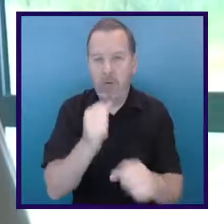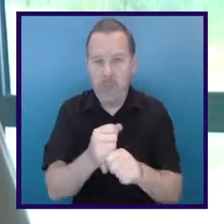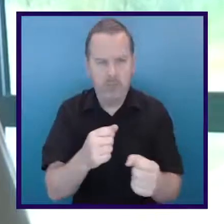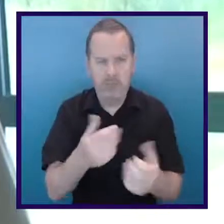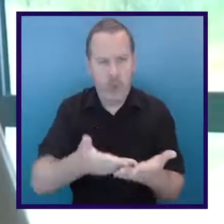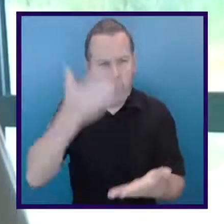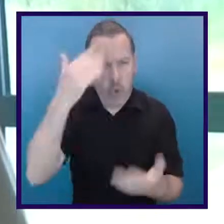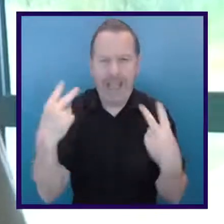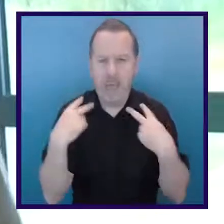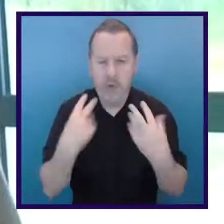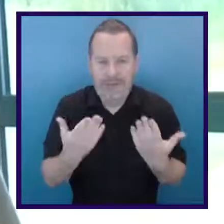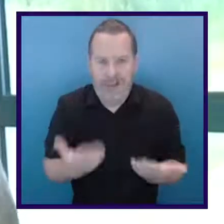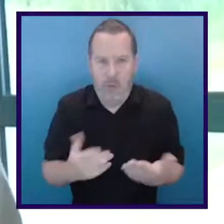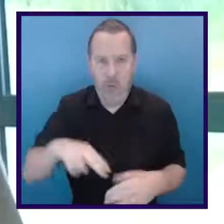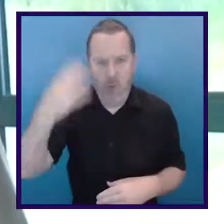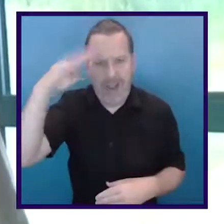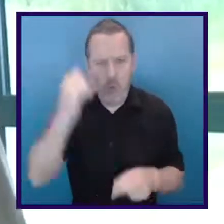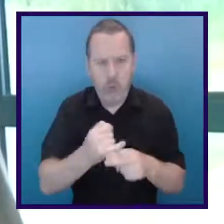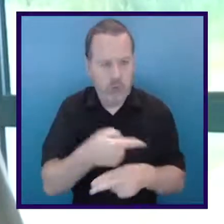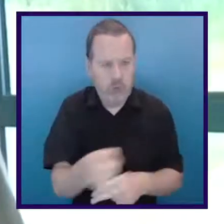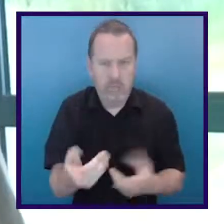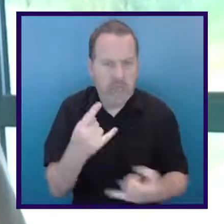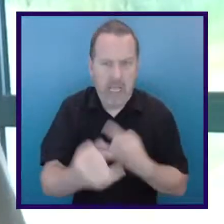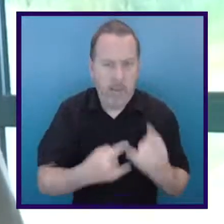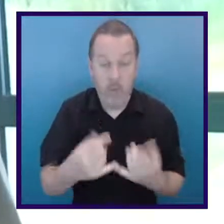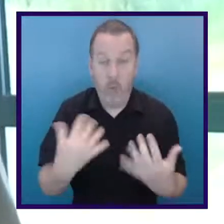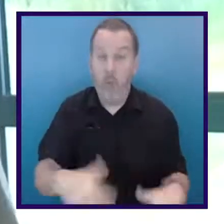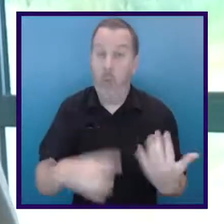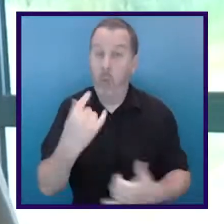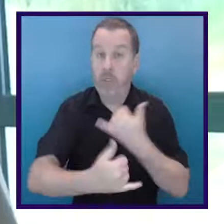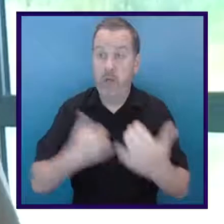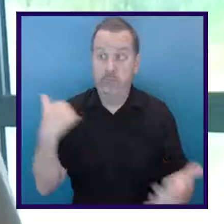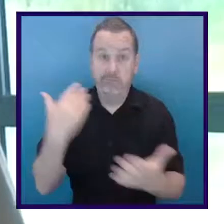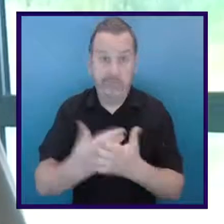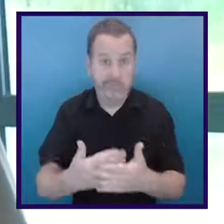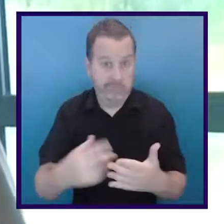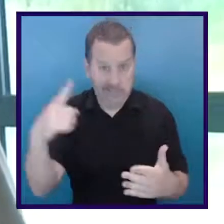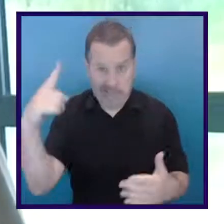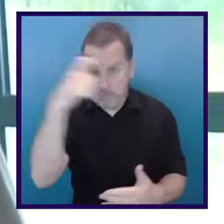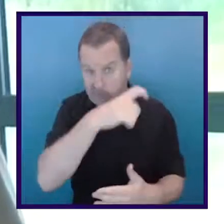Northern Ireland schools during what has been an extremely difficult and challenging year for teachers and pupils.